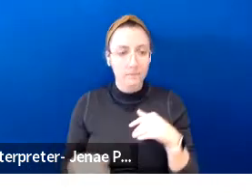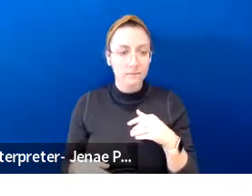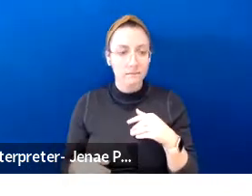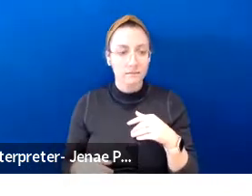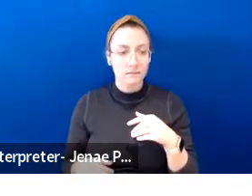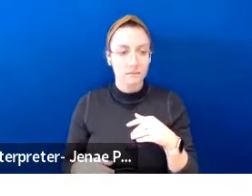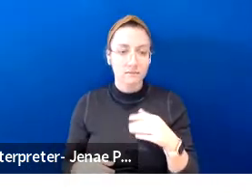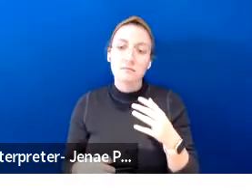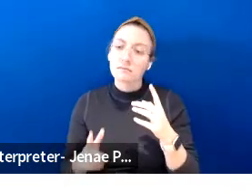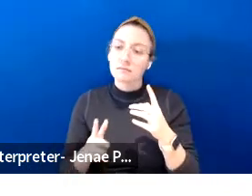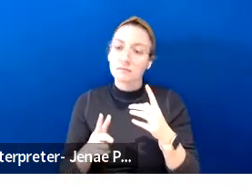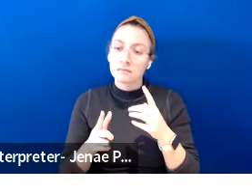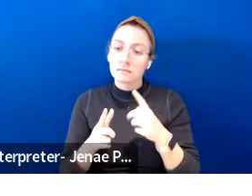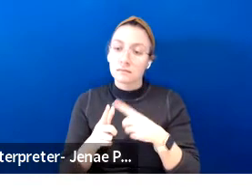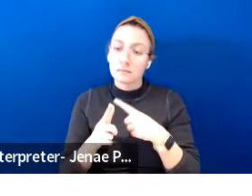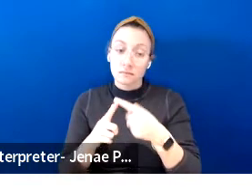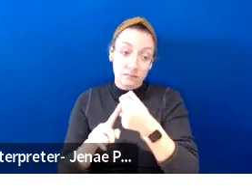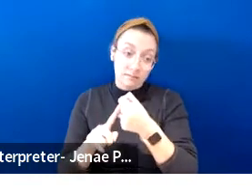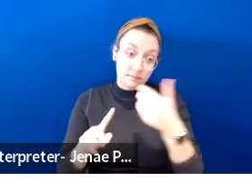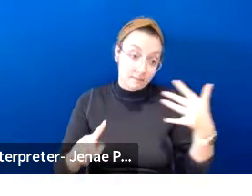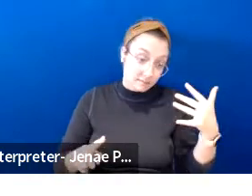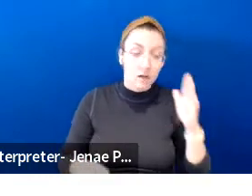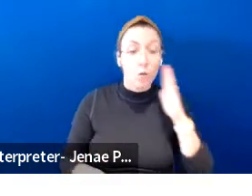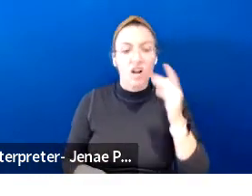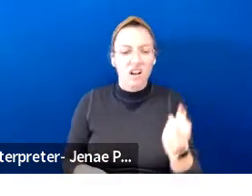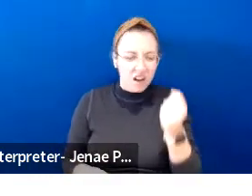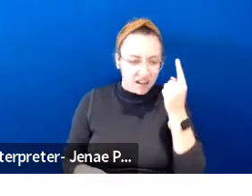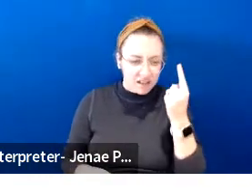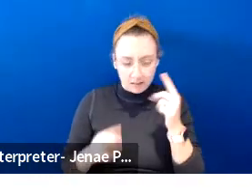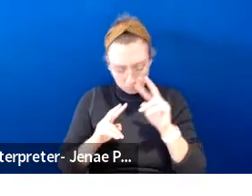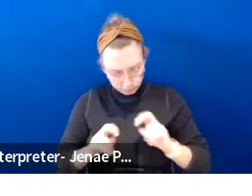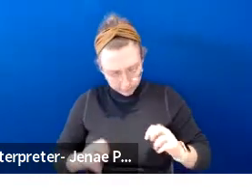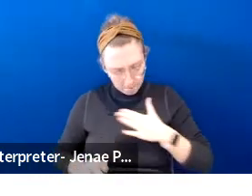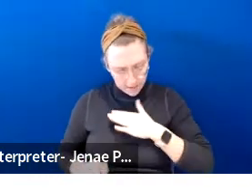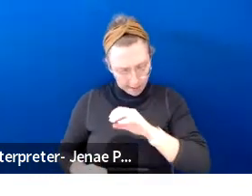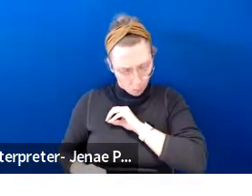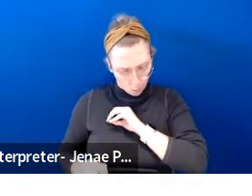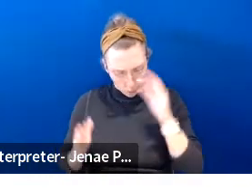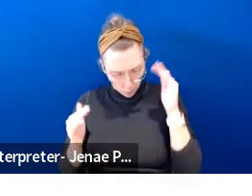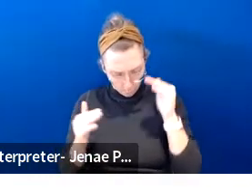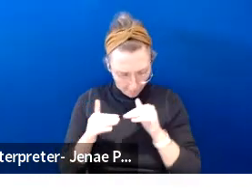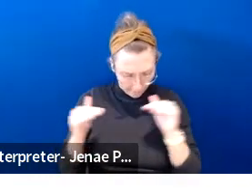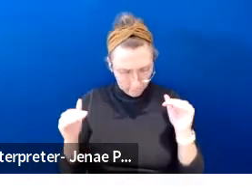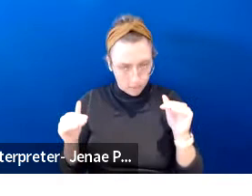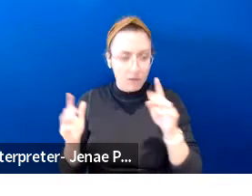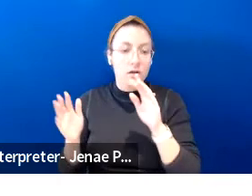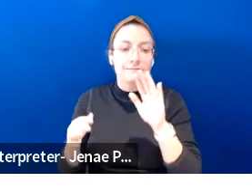that you will understand and reflect on your own level of hope and then create a plan for this coming semester.